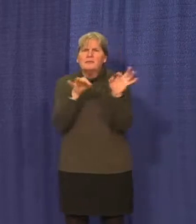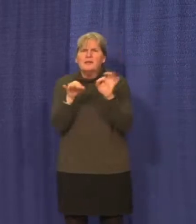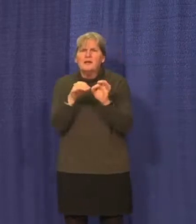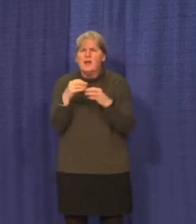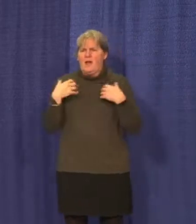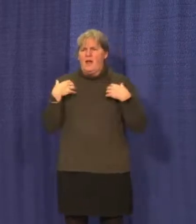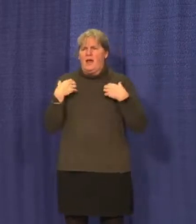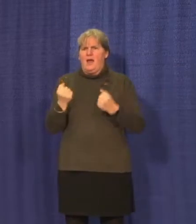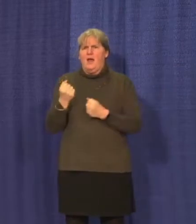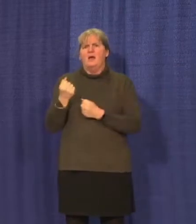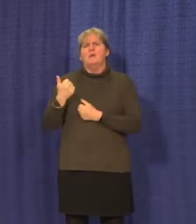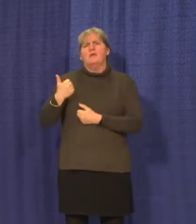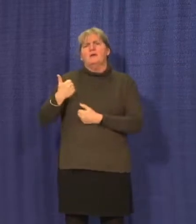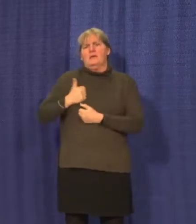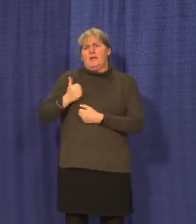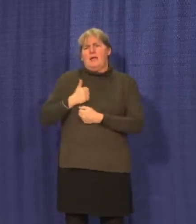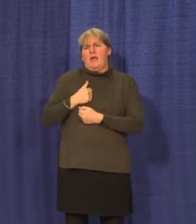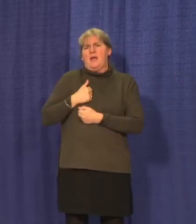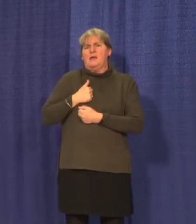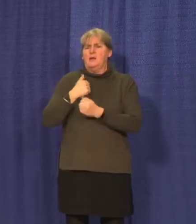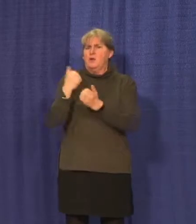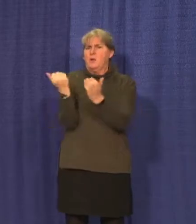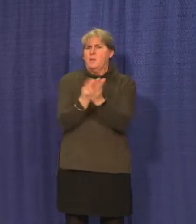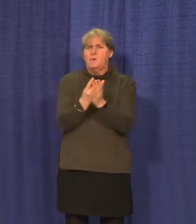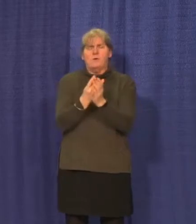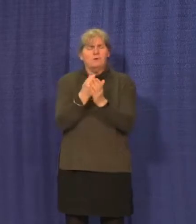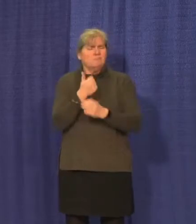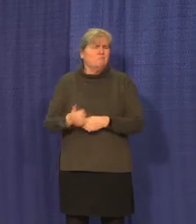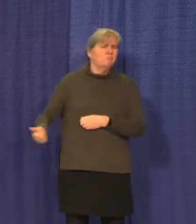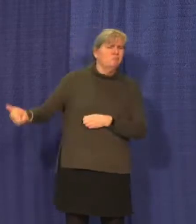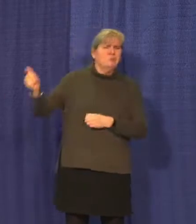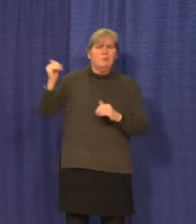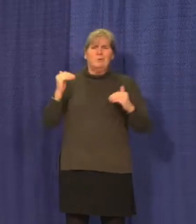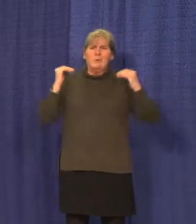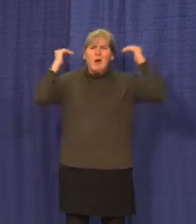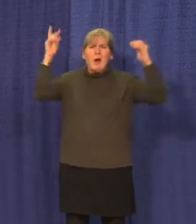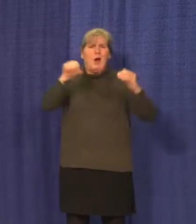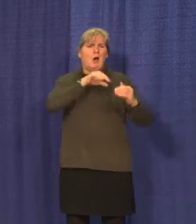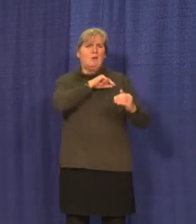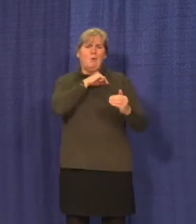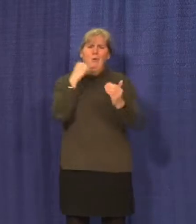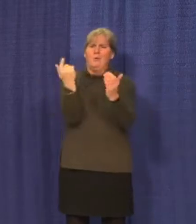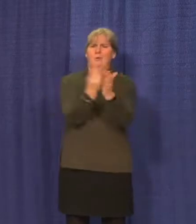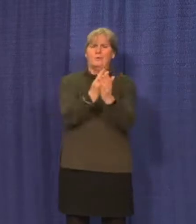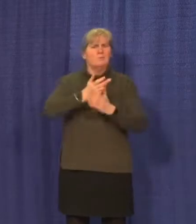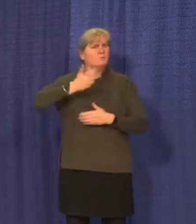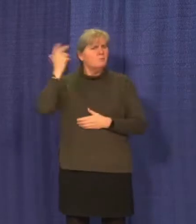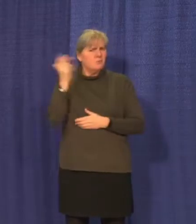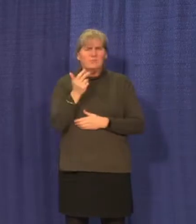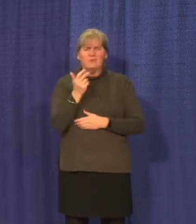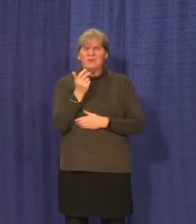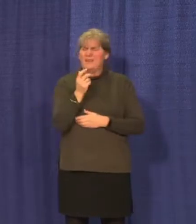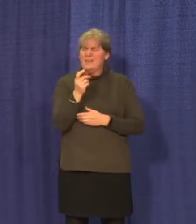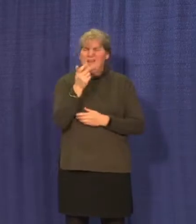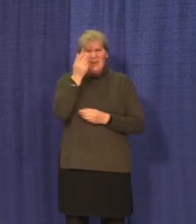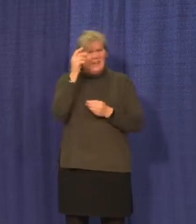approval process is recognized internationally as the gold standard when it comes to medicine. You can find accurate and